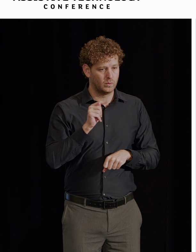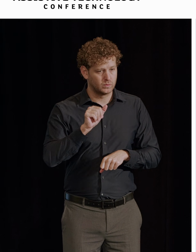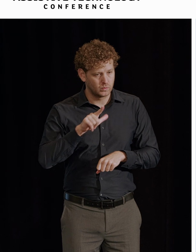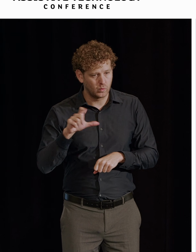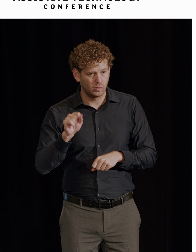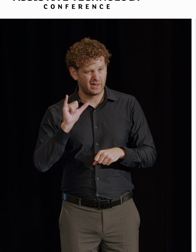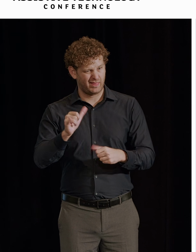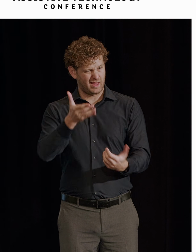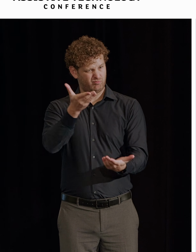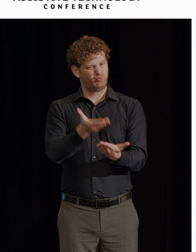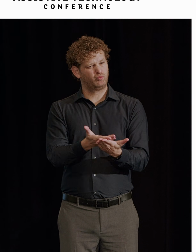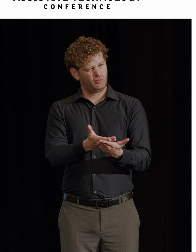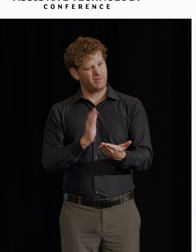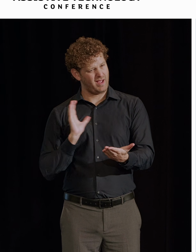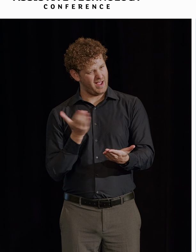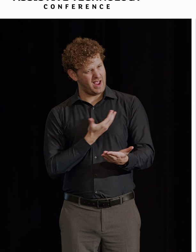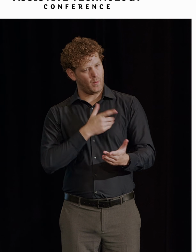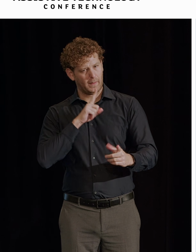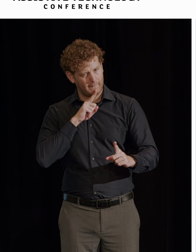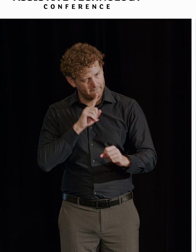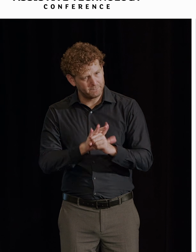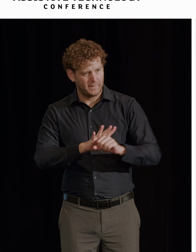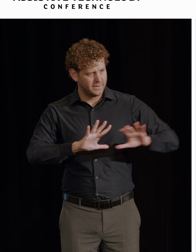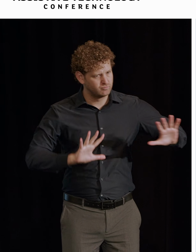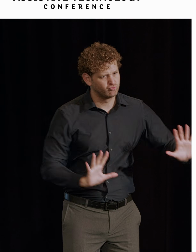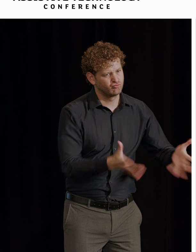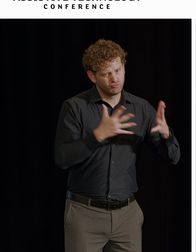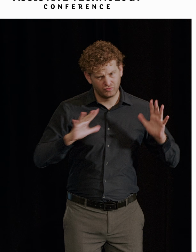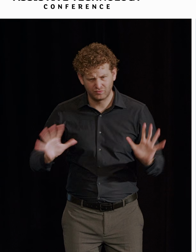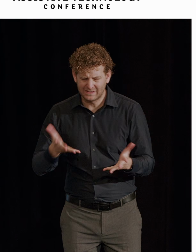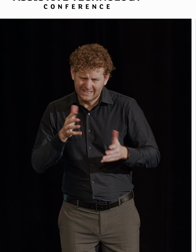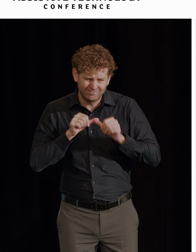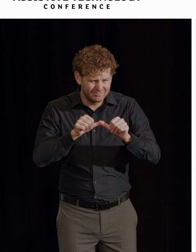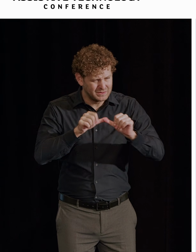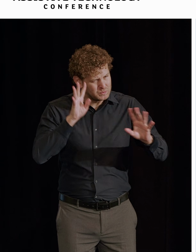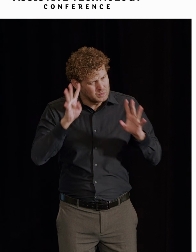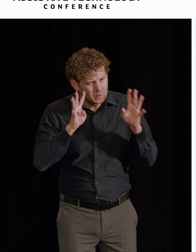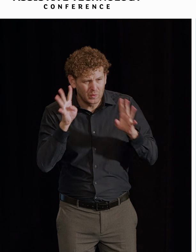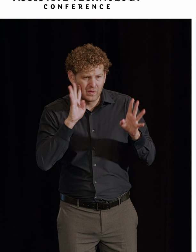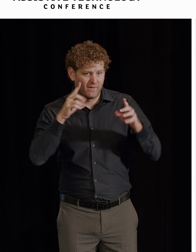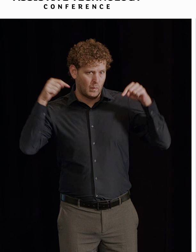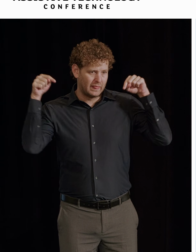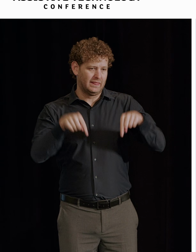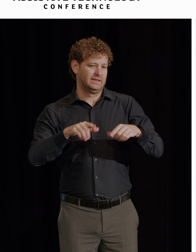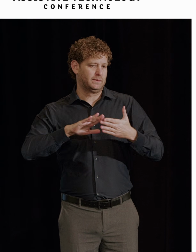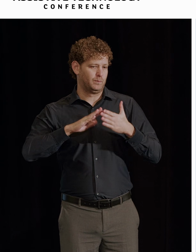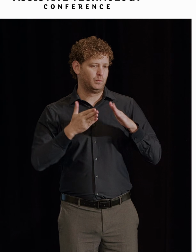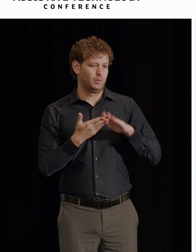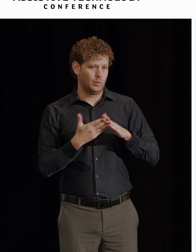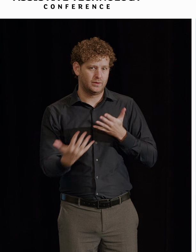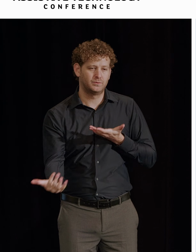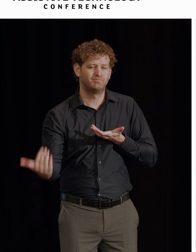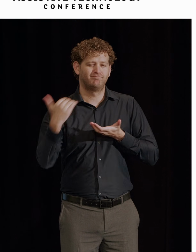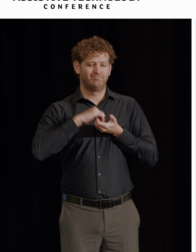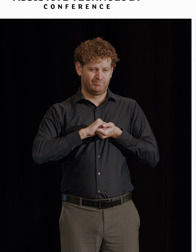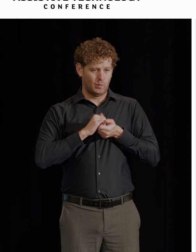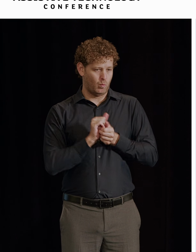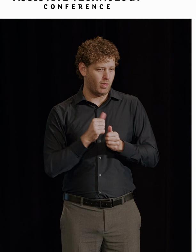innovation and supporting the community that builds with this. So, what exactly is the Device Access Toolkit? So, in short,